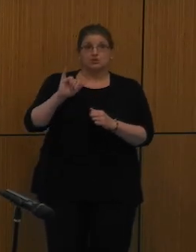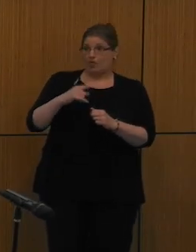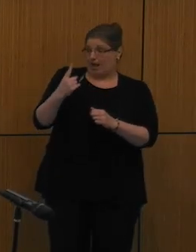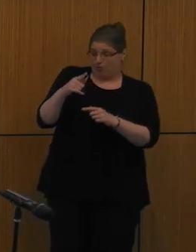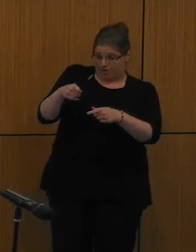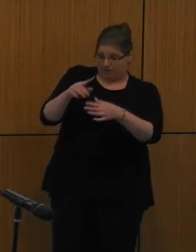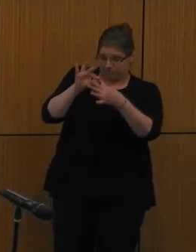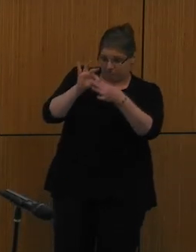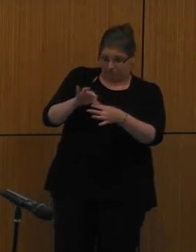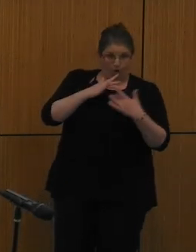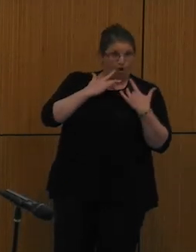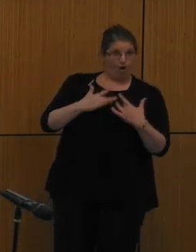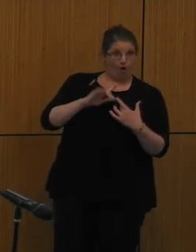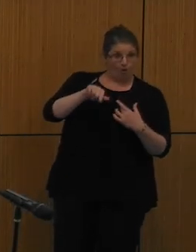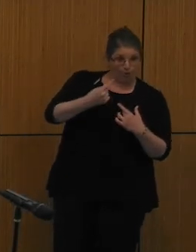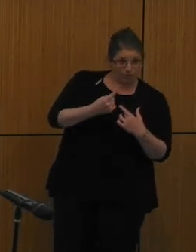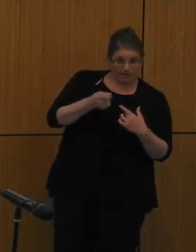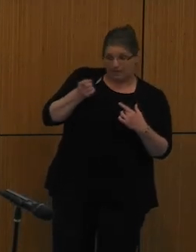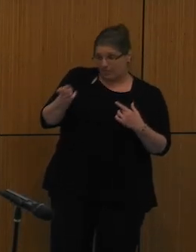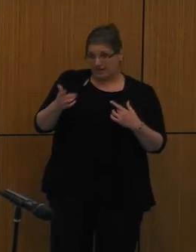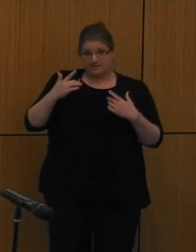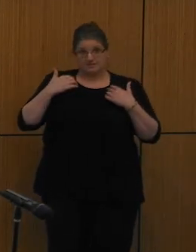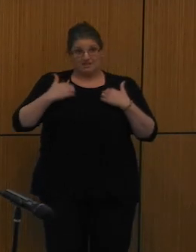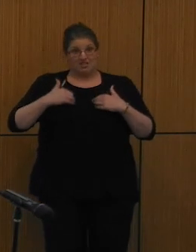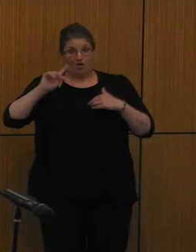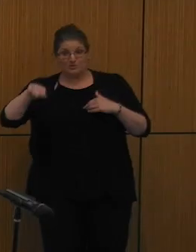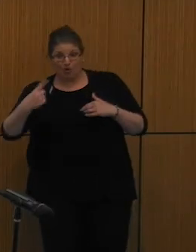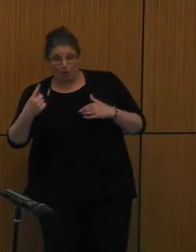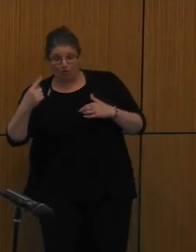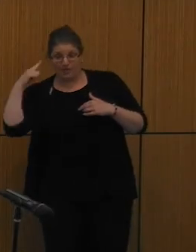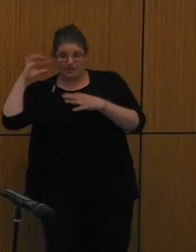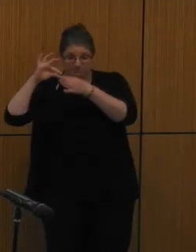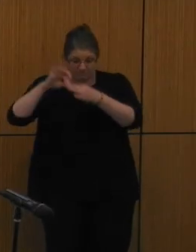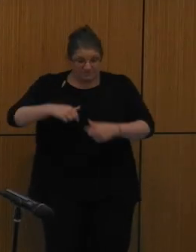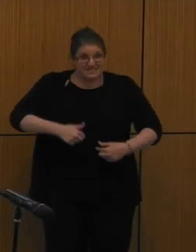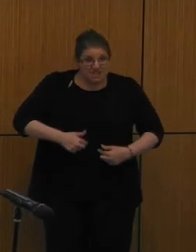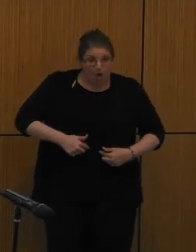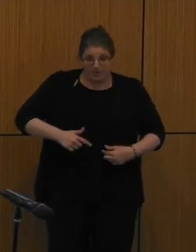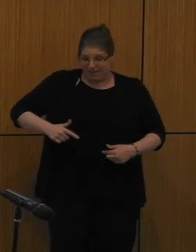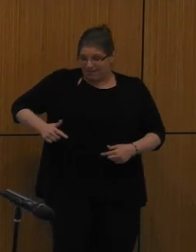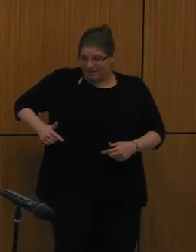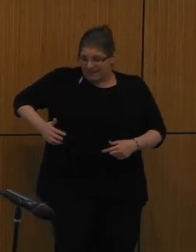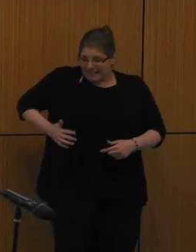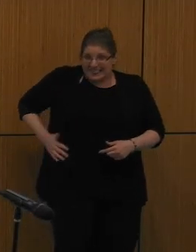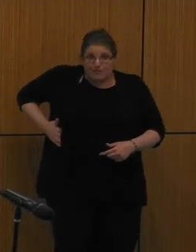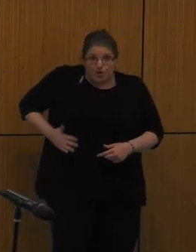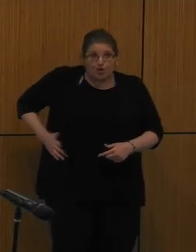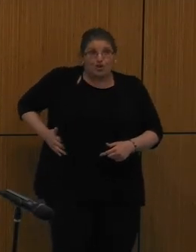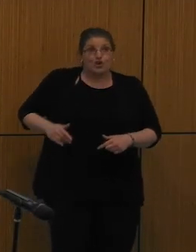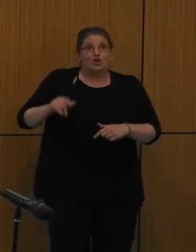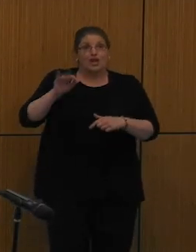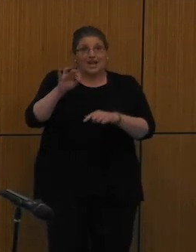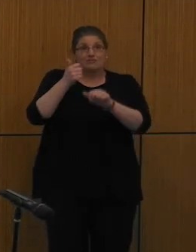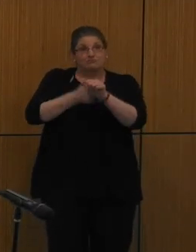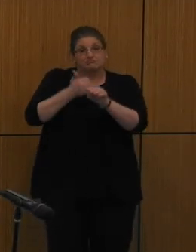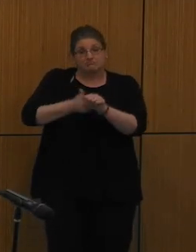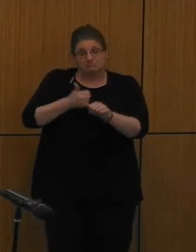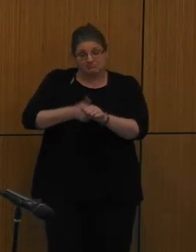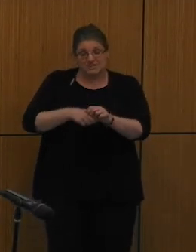Is this bundle dedicated to the lungs? Does this one go to the stomach? Does that one go to the liver? And if that's the case can we just stimulate a bundle.